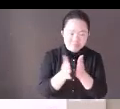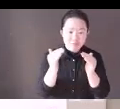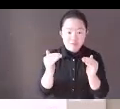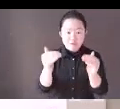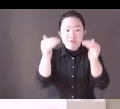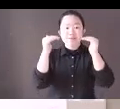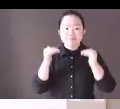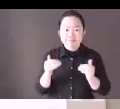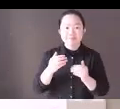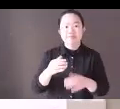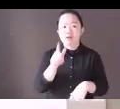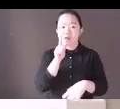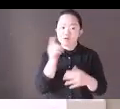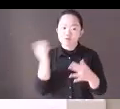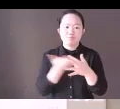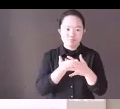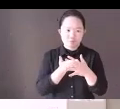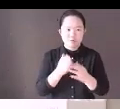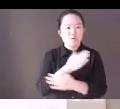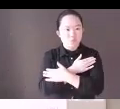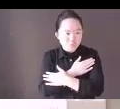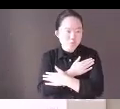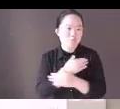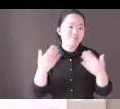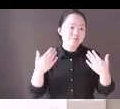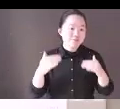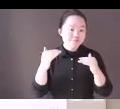the lunch is served just outside of the room here for those of you who are in Helsinki for